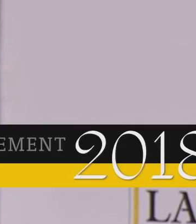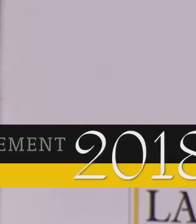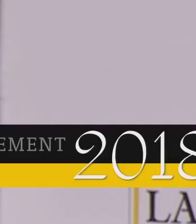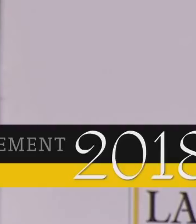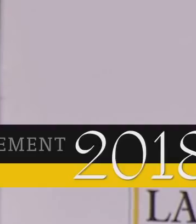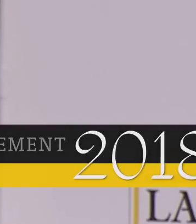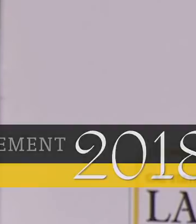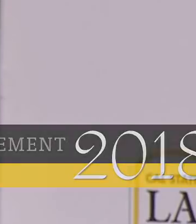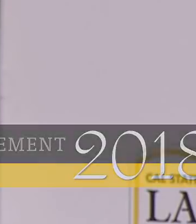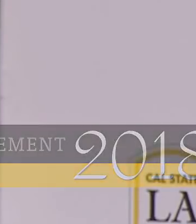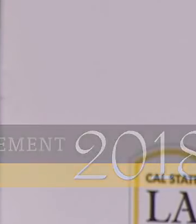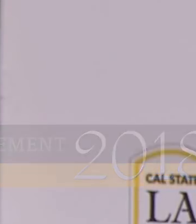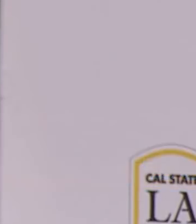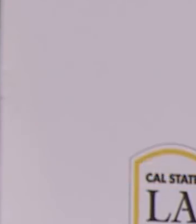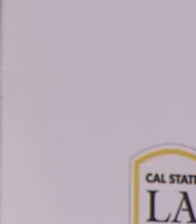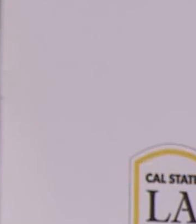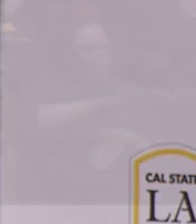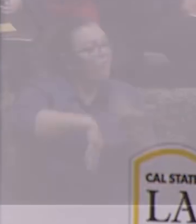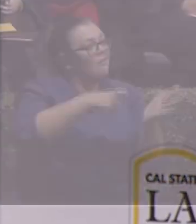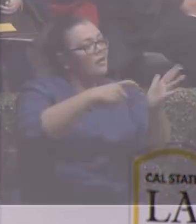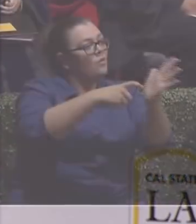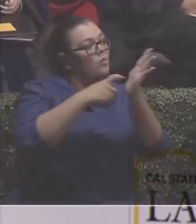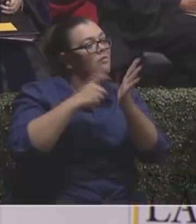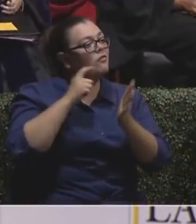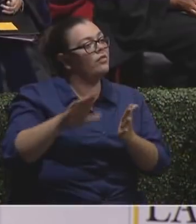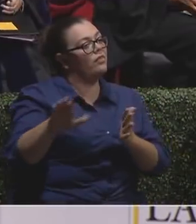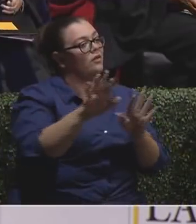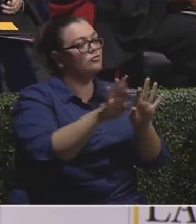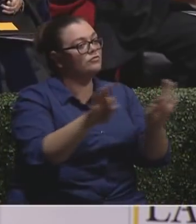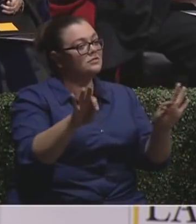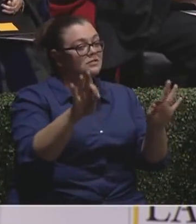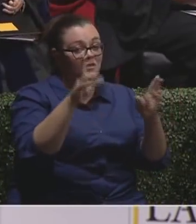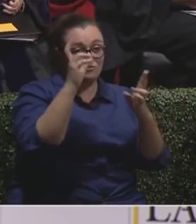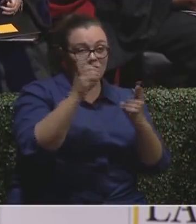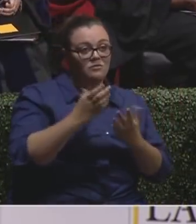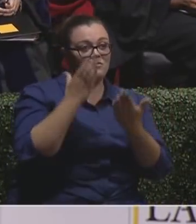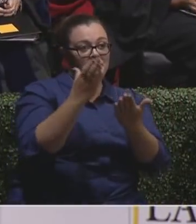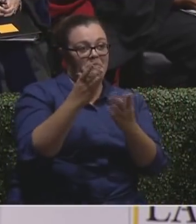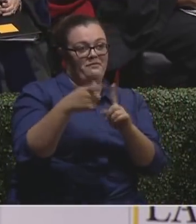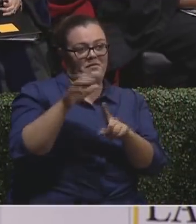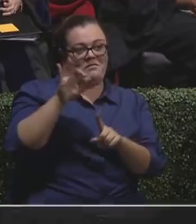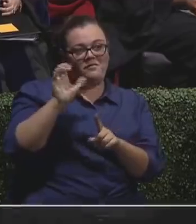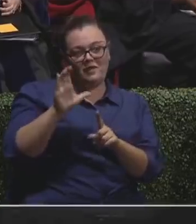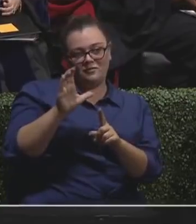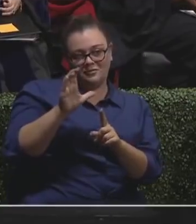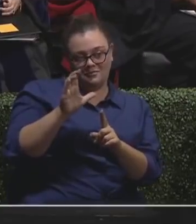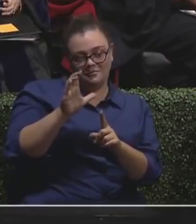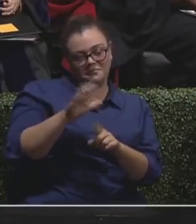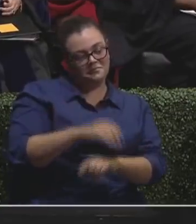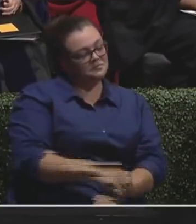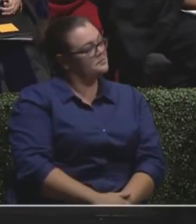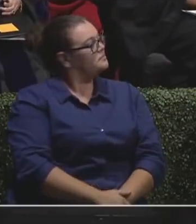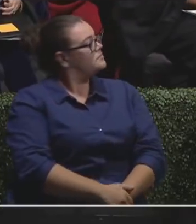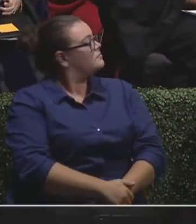OF EDUCATION. THEY HAVE MET ALL OF THE REQUIREMENTS FOR THEIR RESPECTIVE DEGREES AND ARE RECOMMENDED BY THE UNIVERSITY